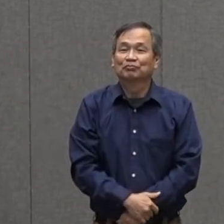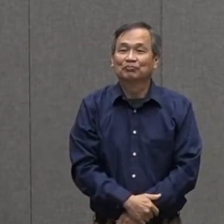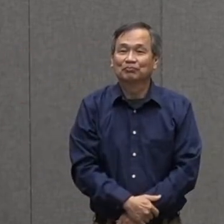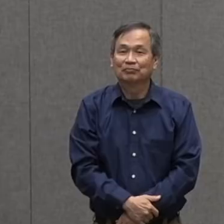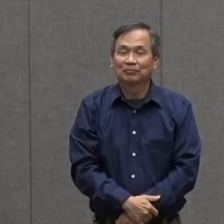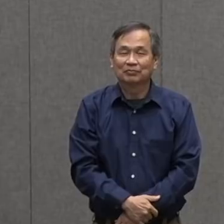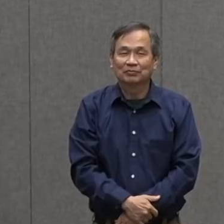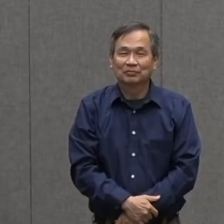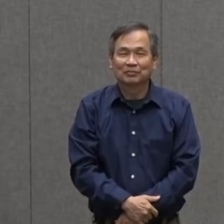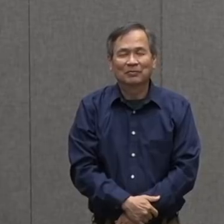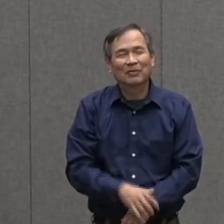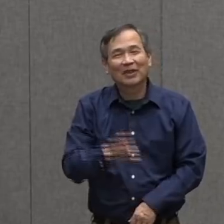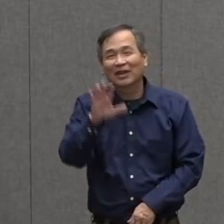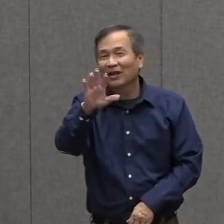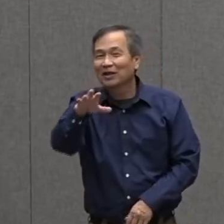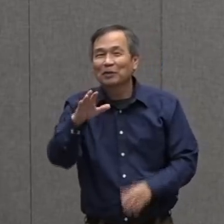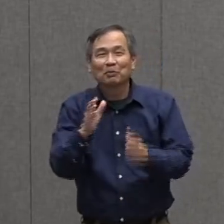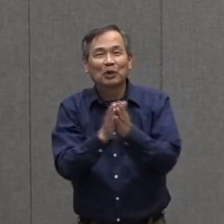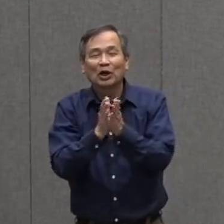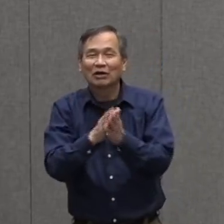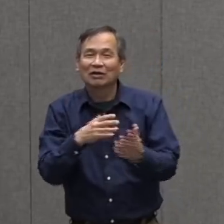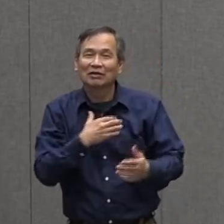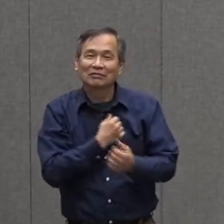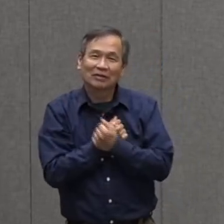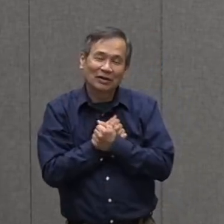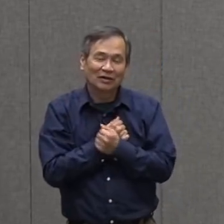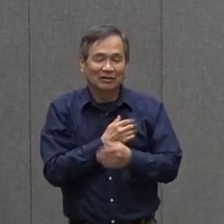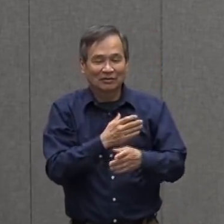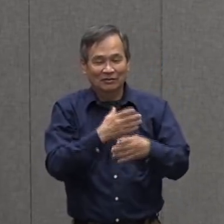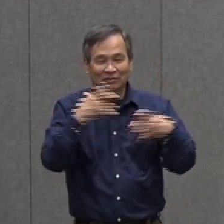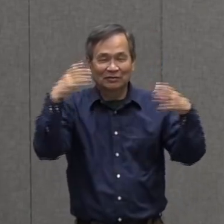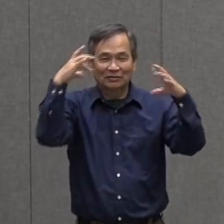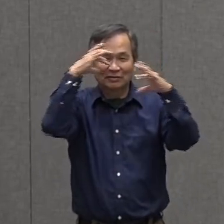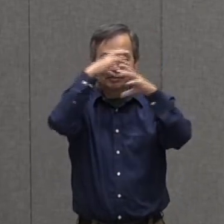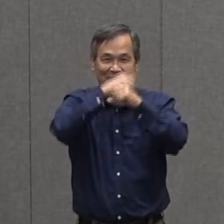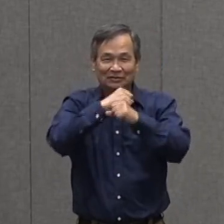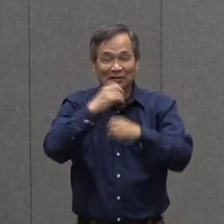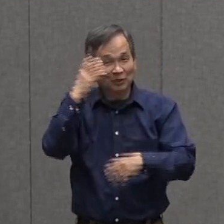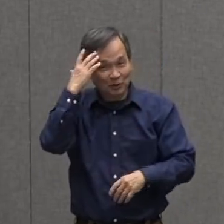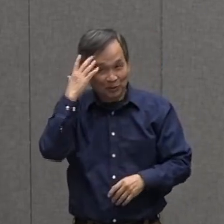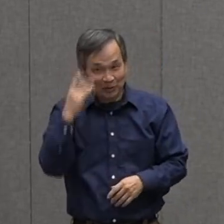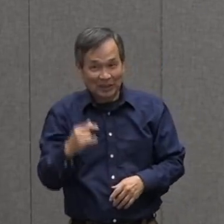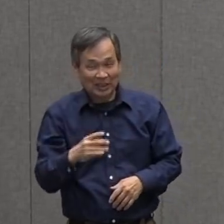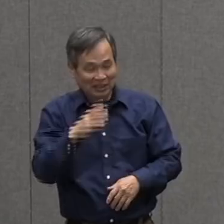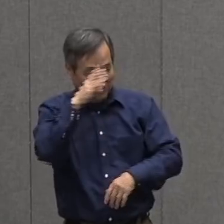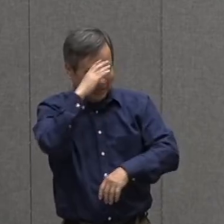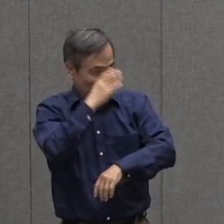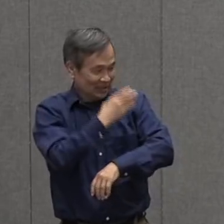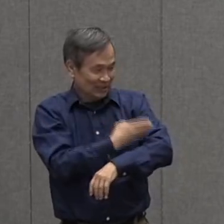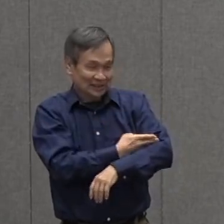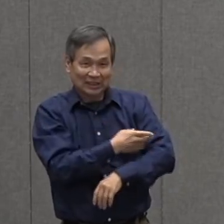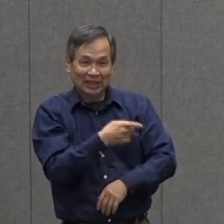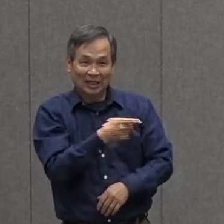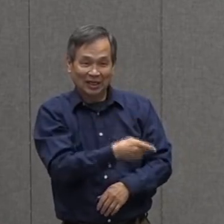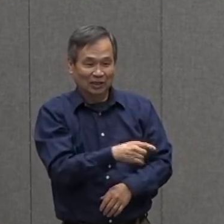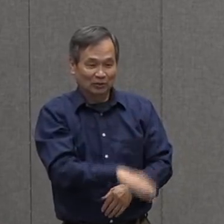I like the way this book ends because our main character's son is now the new herdsman.